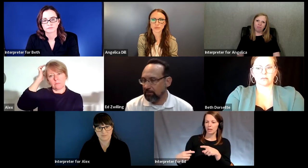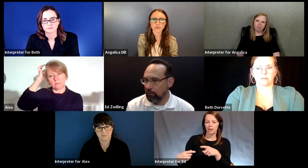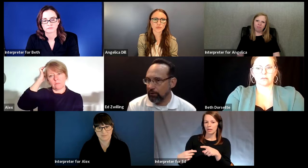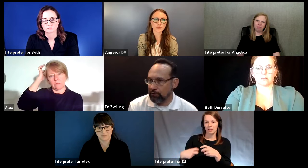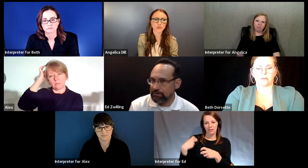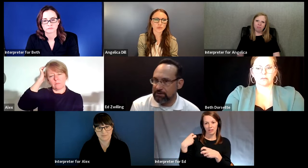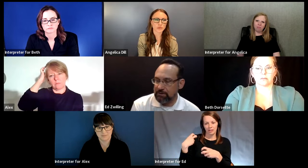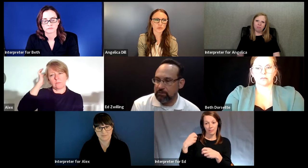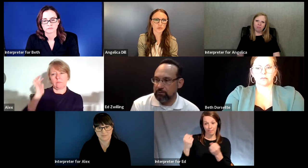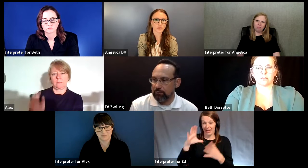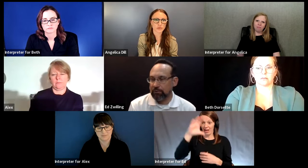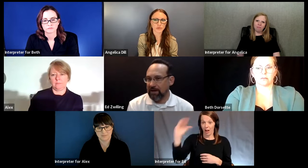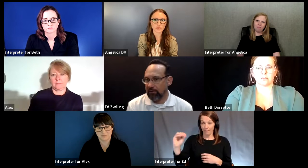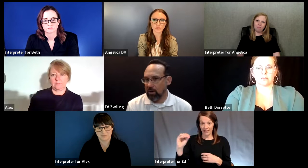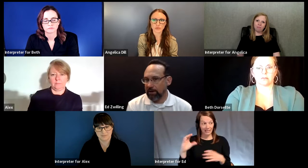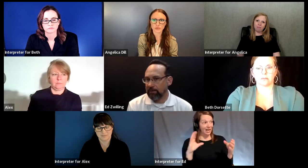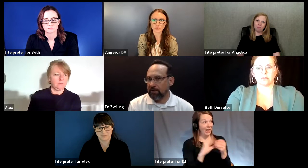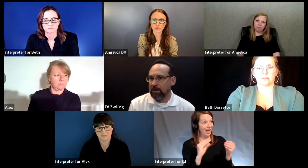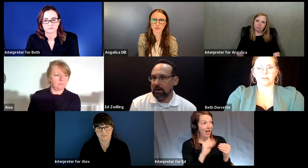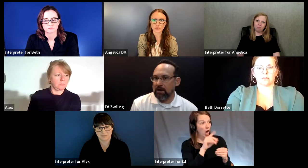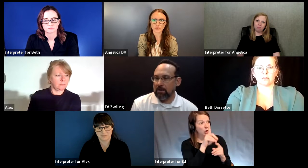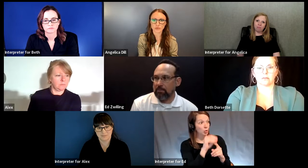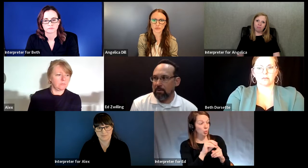employers to prevail on.